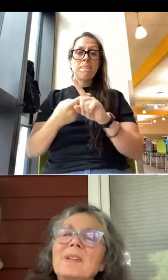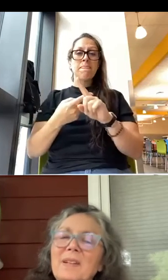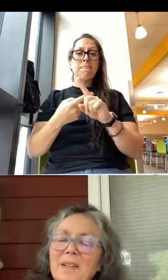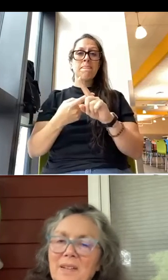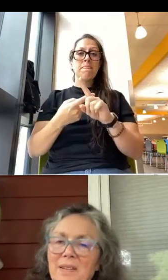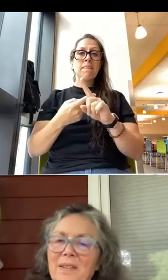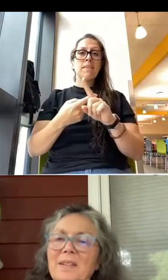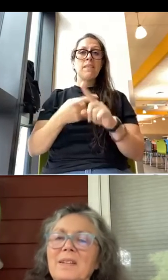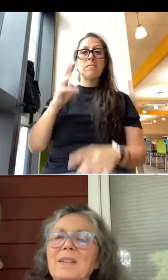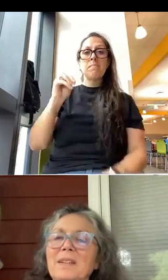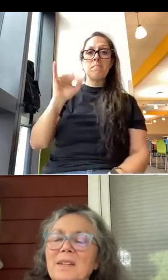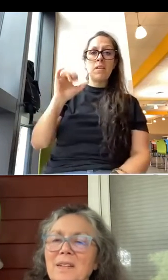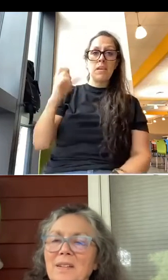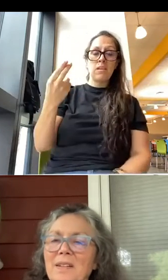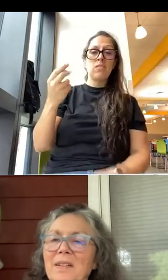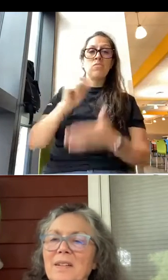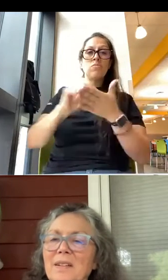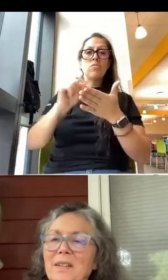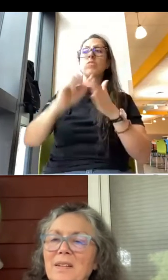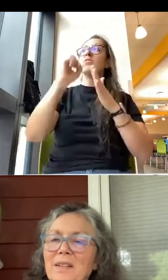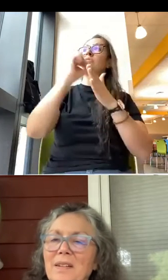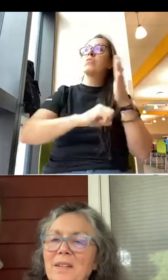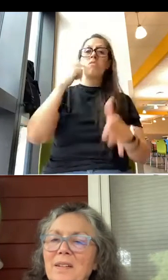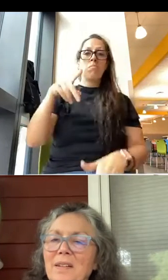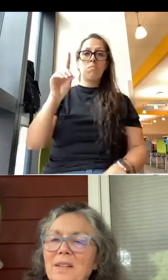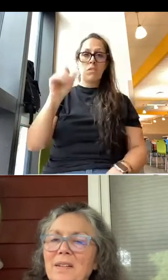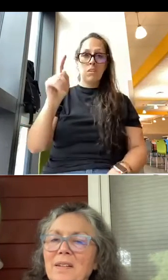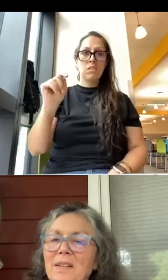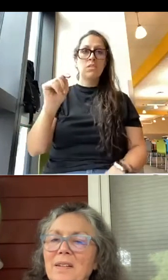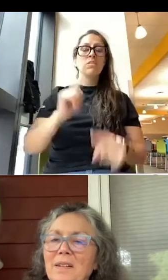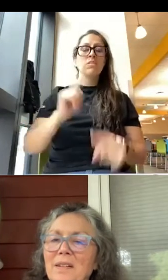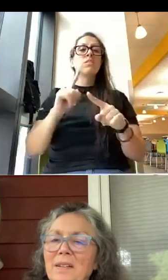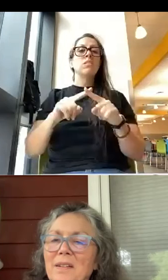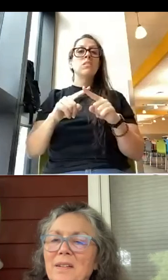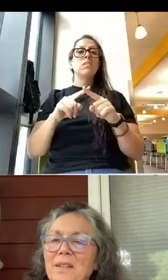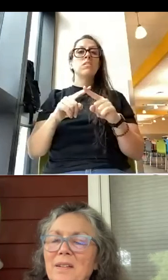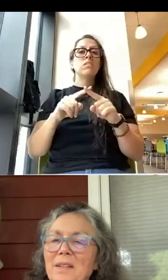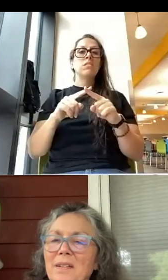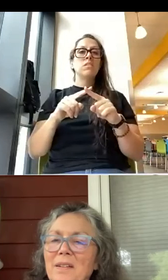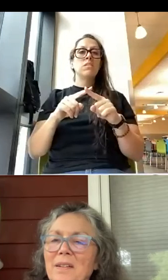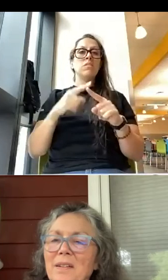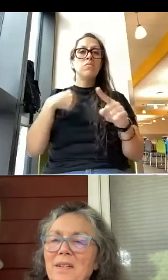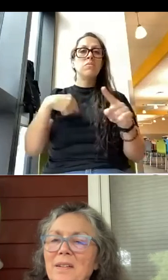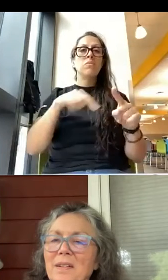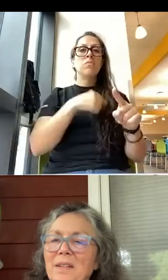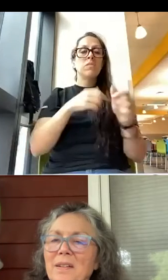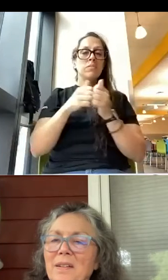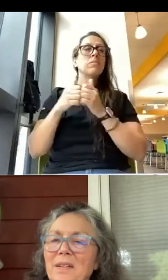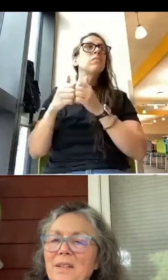and then um, we, together and with some of our friends, um recorded the